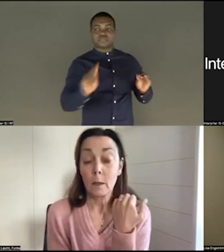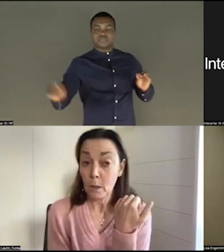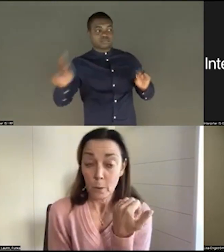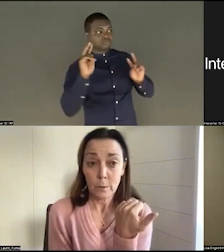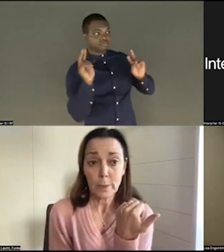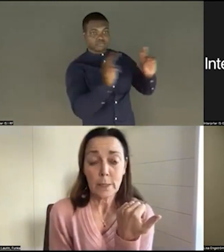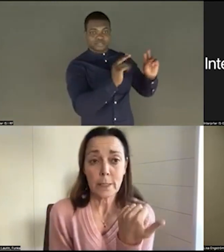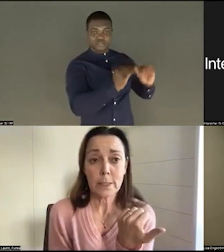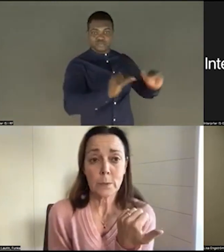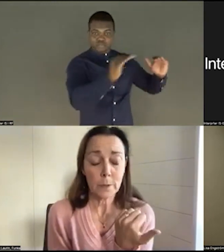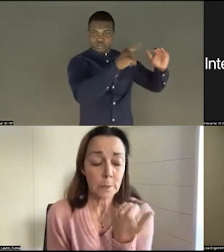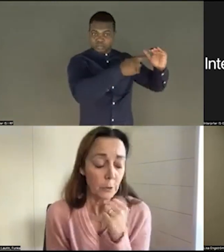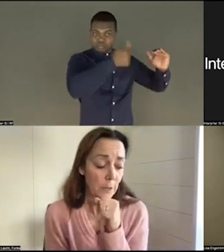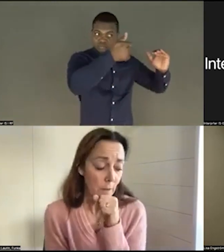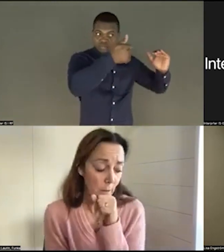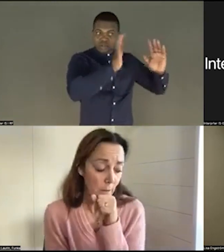And one of the really nice things with this project, I think,